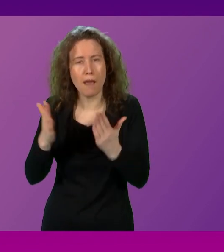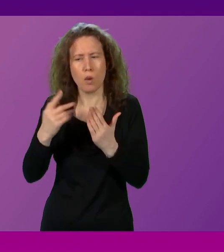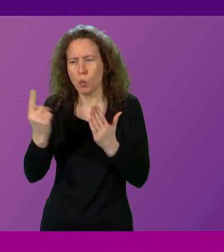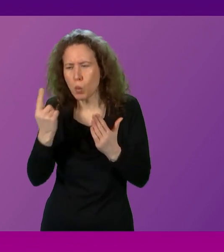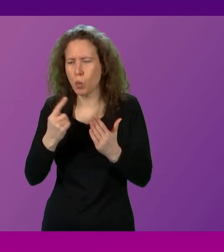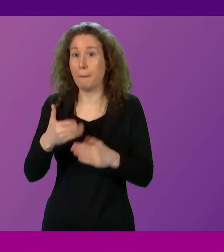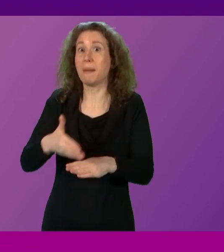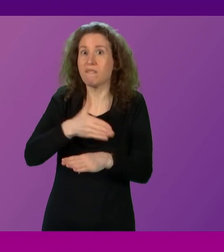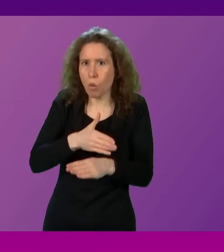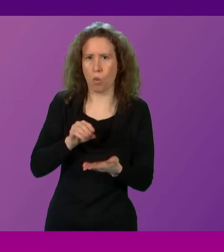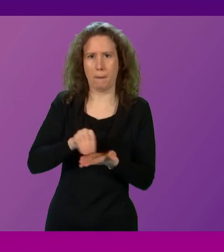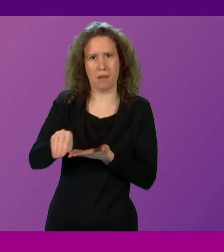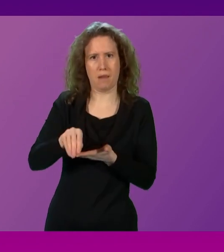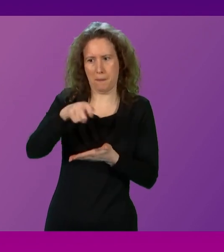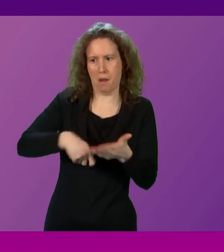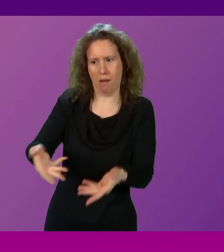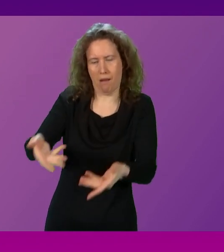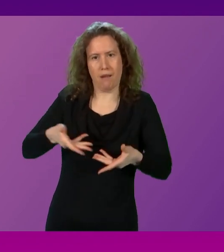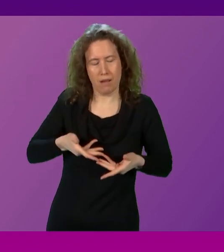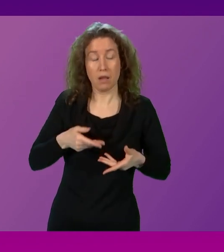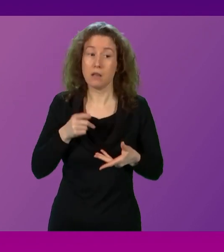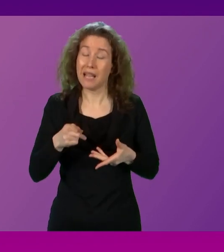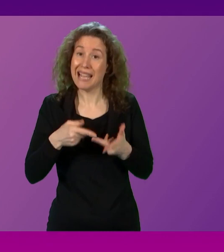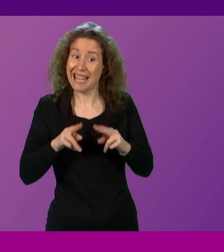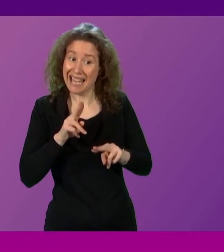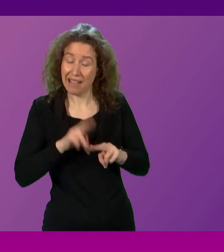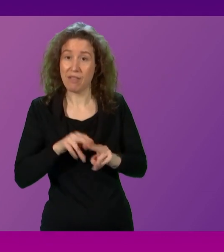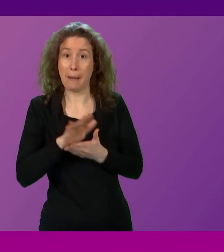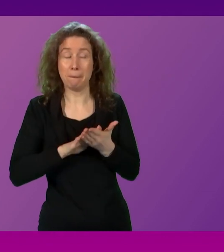Does the First Minister therefore agree that if that leads to educated demand,